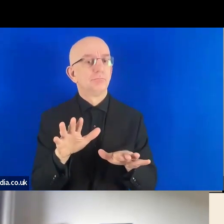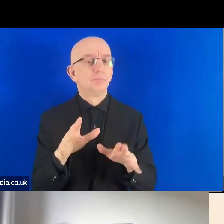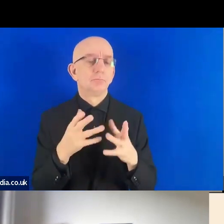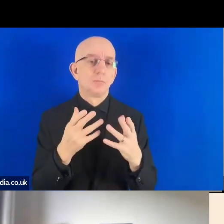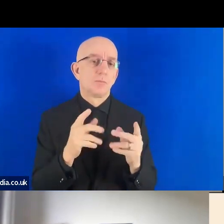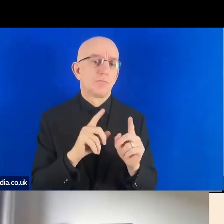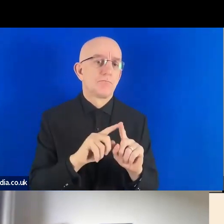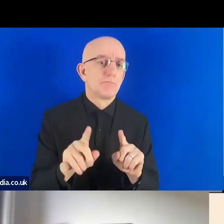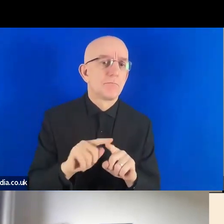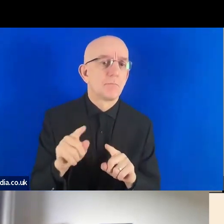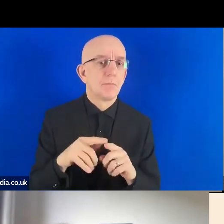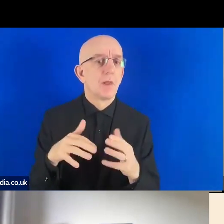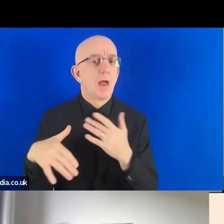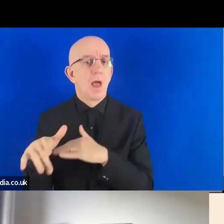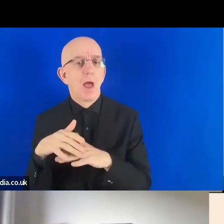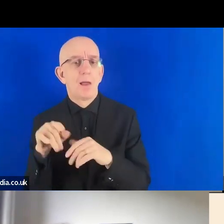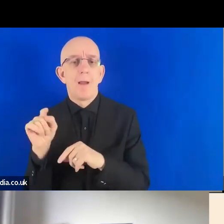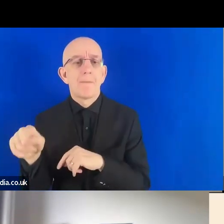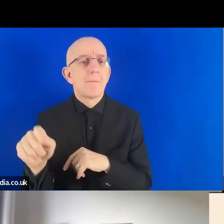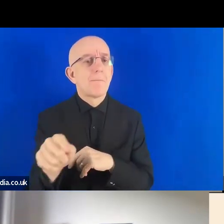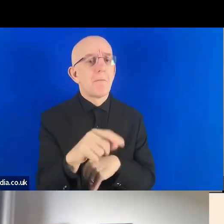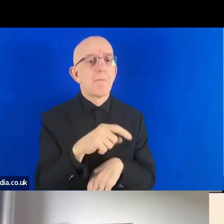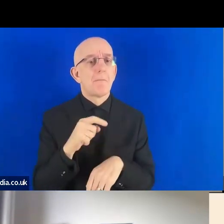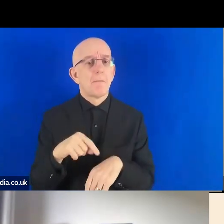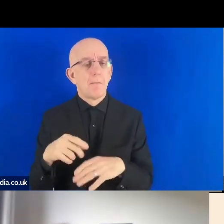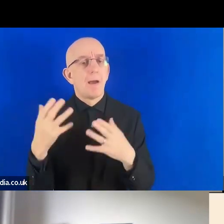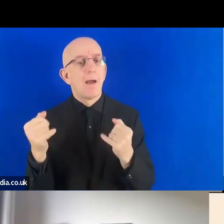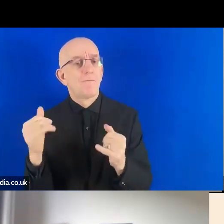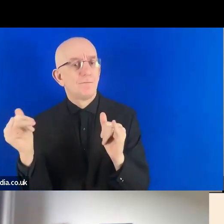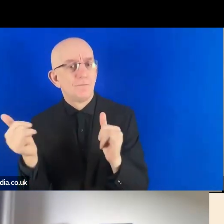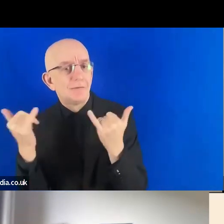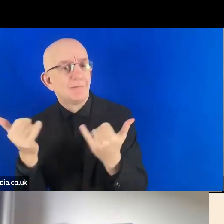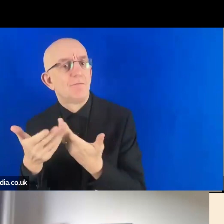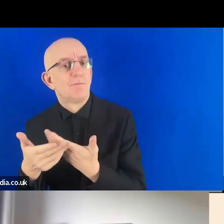booths, lounges, marketplace, and various different spaces